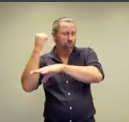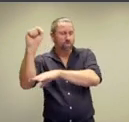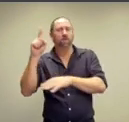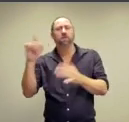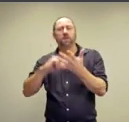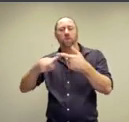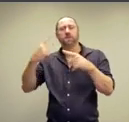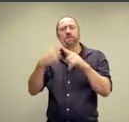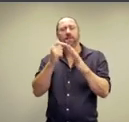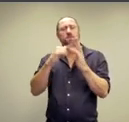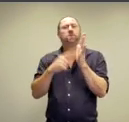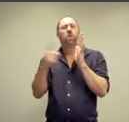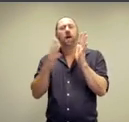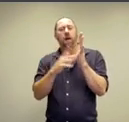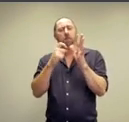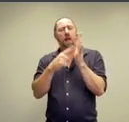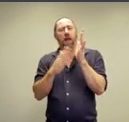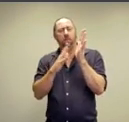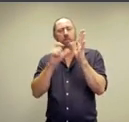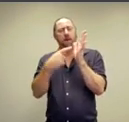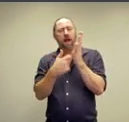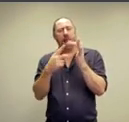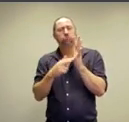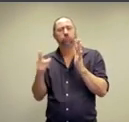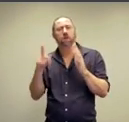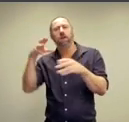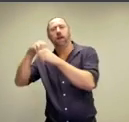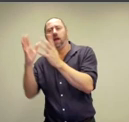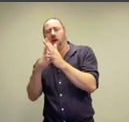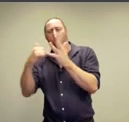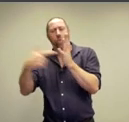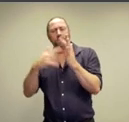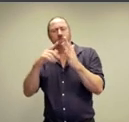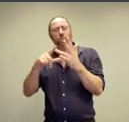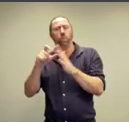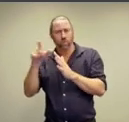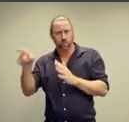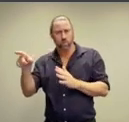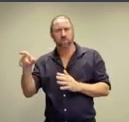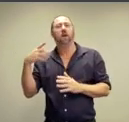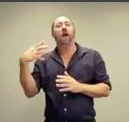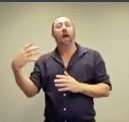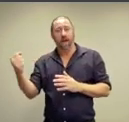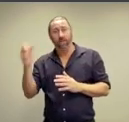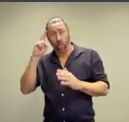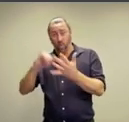The Sex Pistols were famously managed by Malcolm McLaren, partner of Vivian Westwood and were often dressed in punk